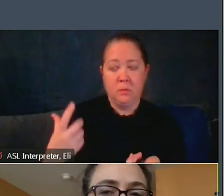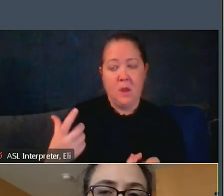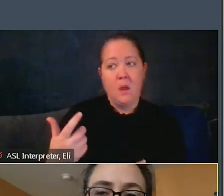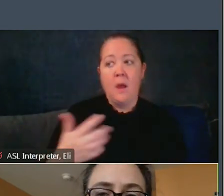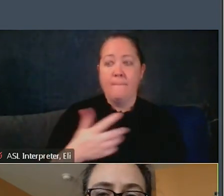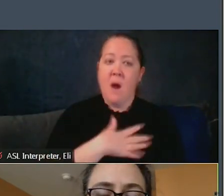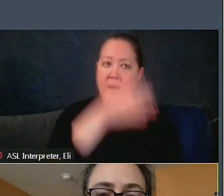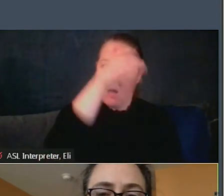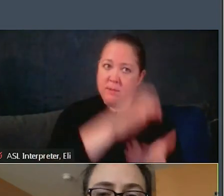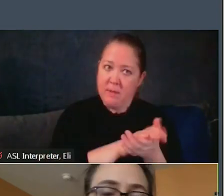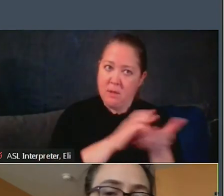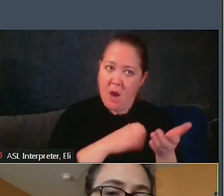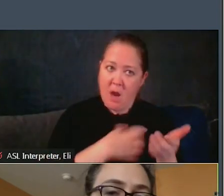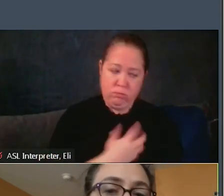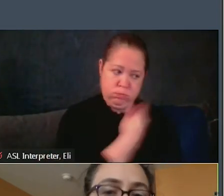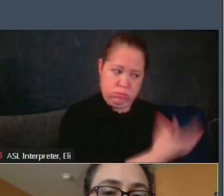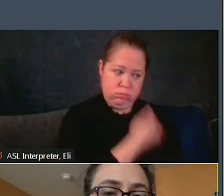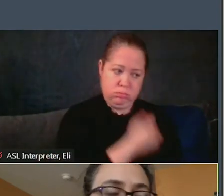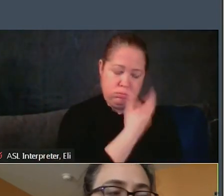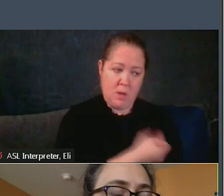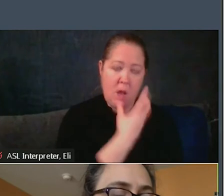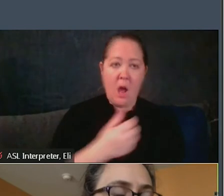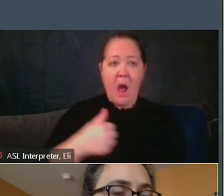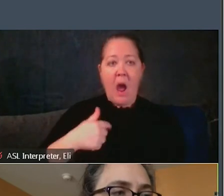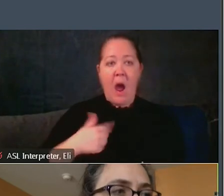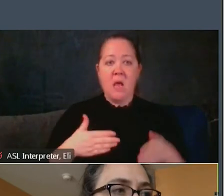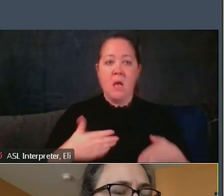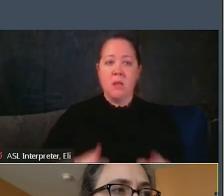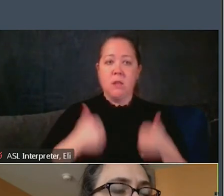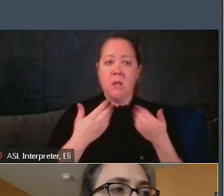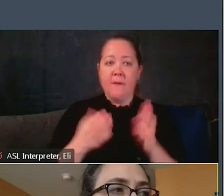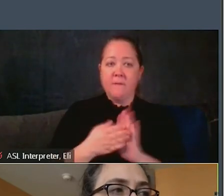I live next door to a family with two young girls, and it's very concerning to me.